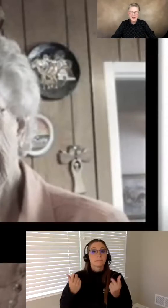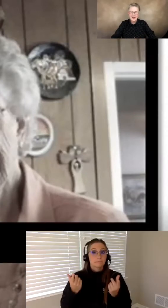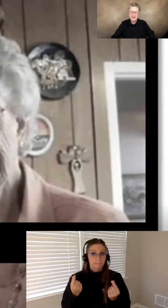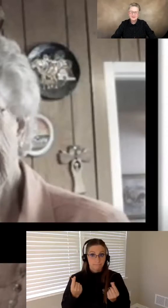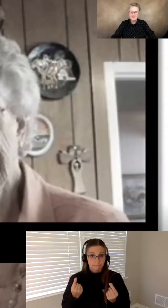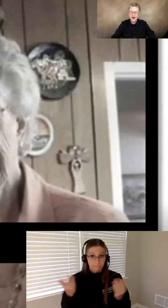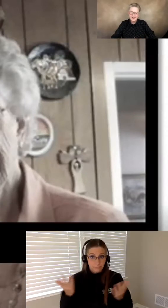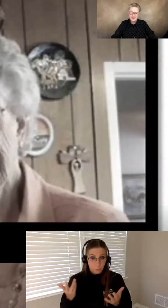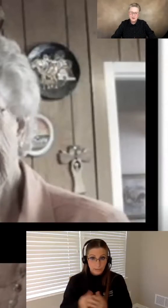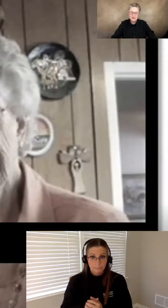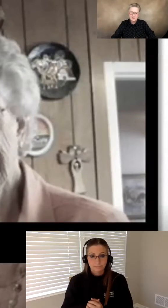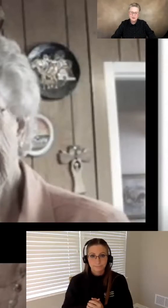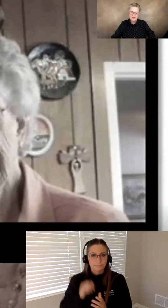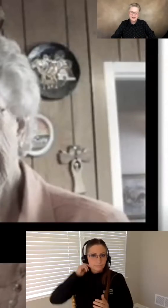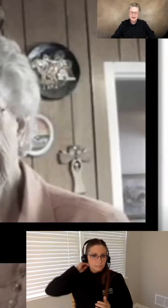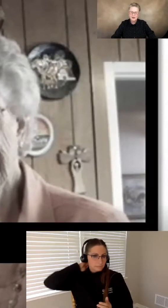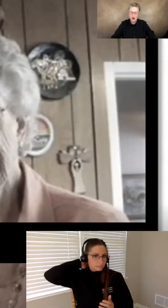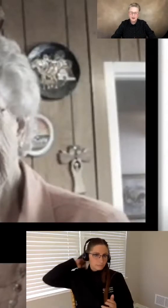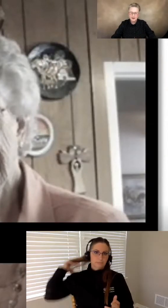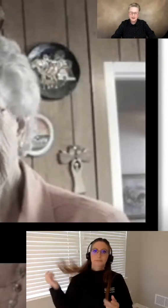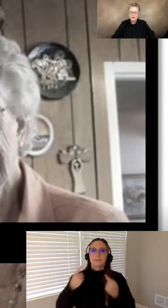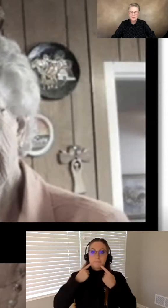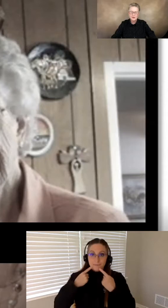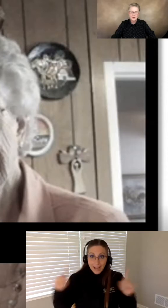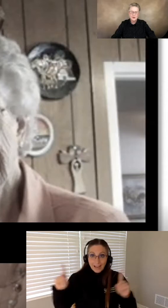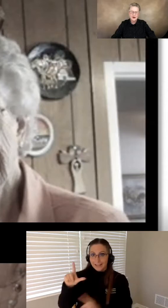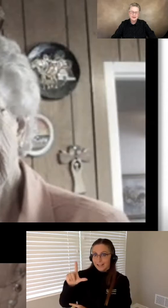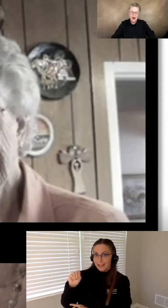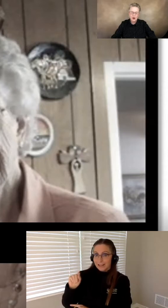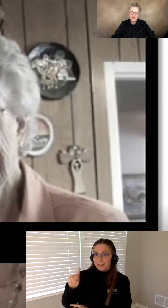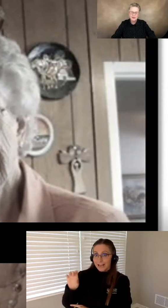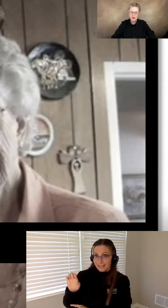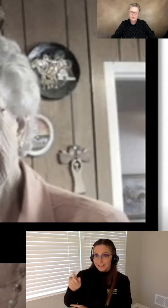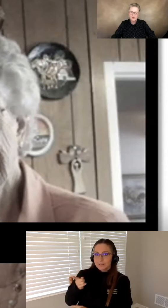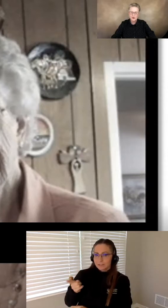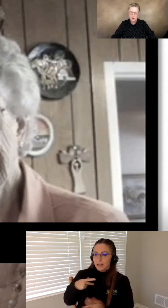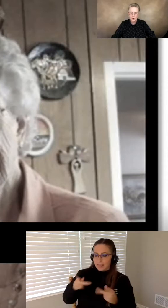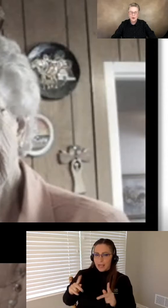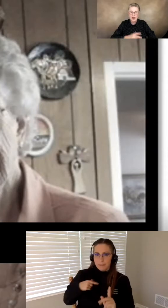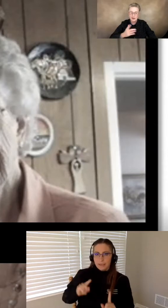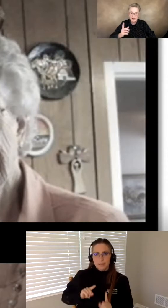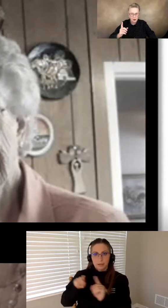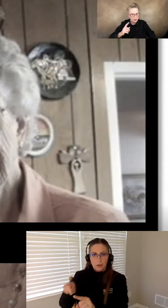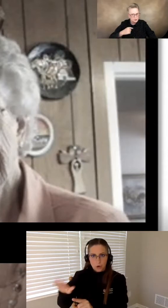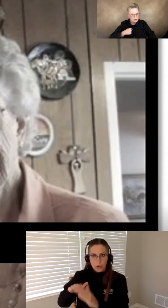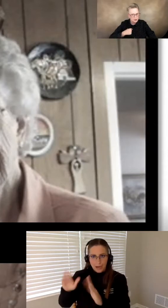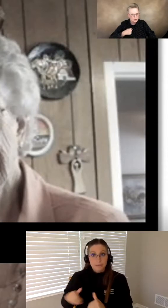I finally was able to get Lottie to allow me to come to her home and Carol was with me